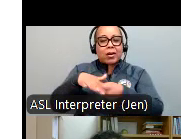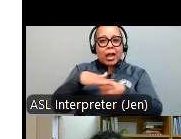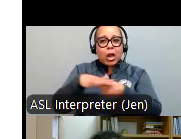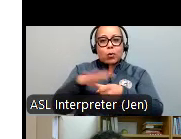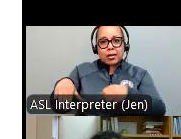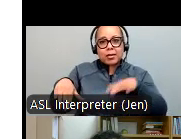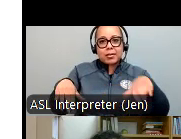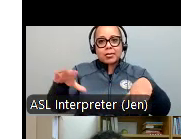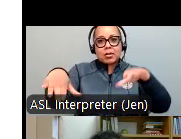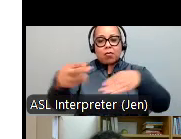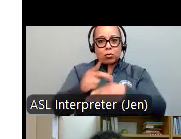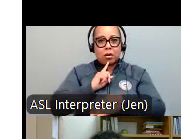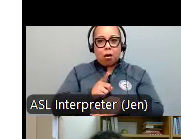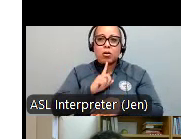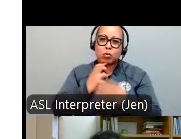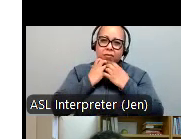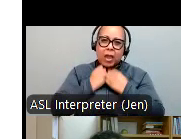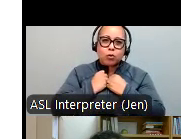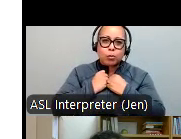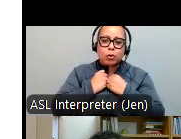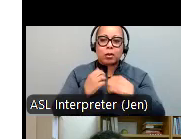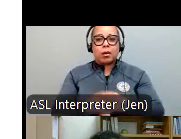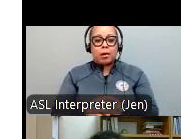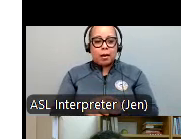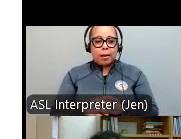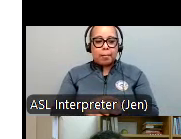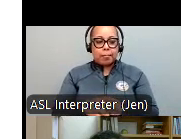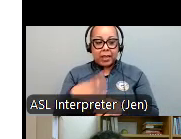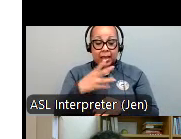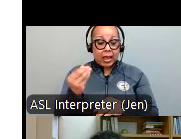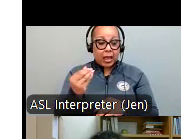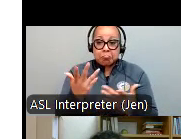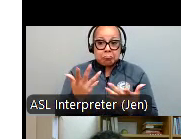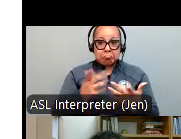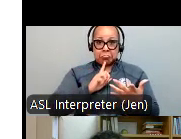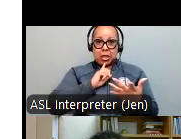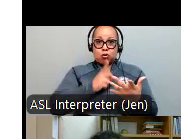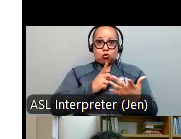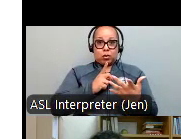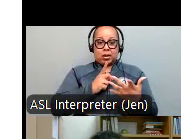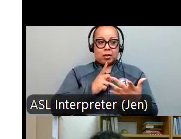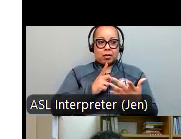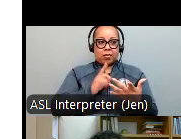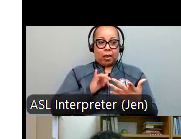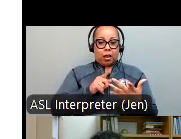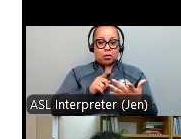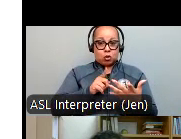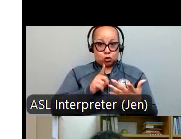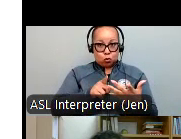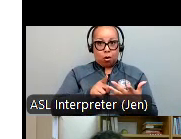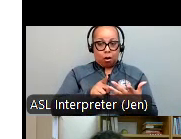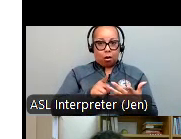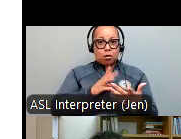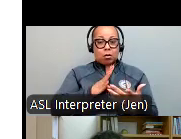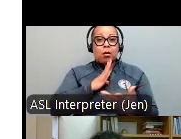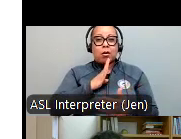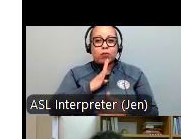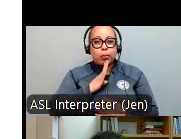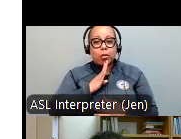are is really valuable. And just ensuring that you are verbal in how you describe things, and